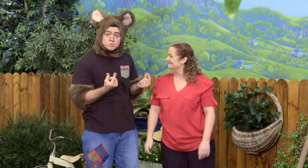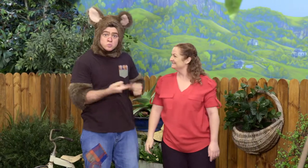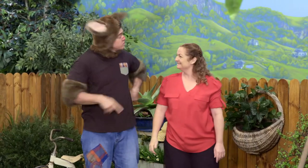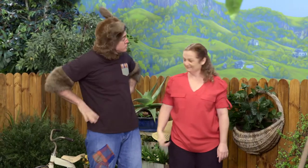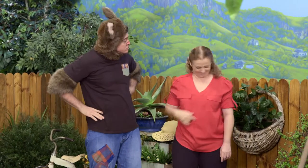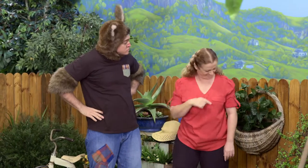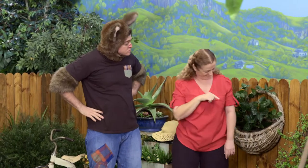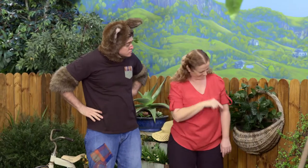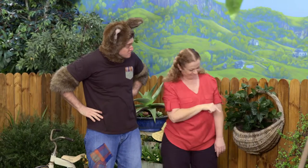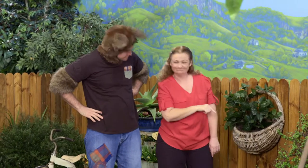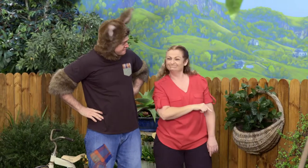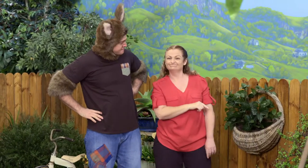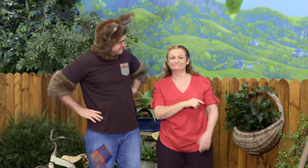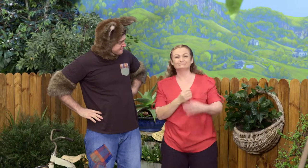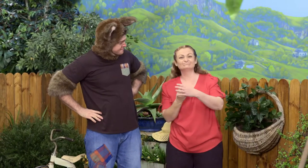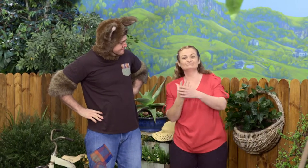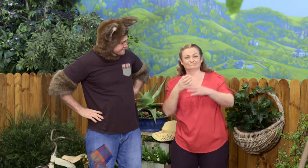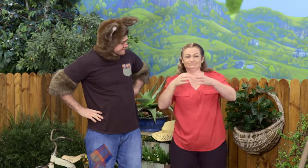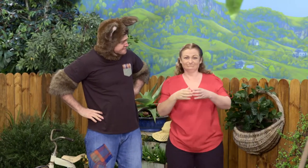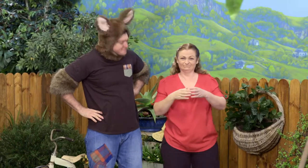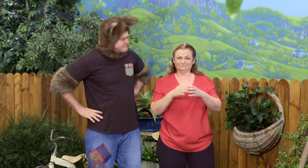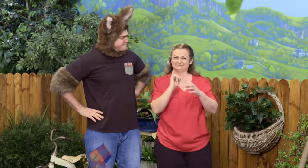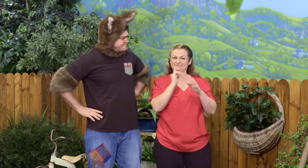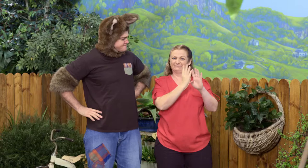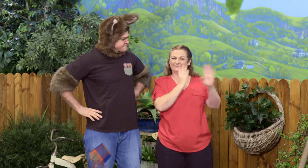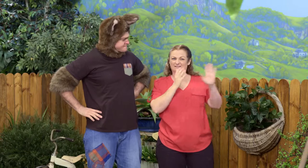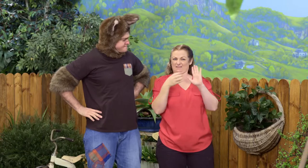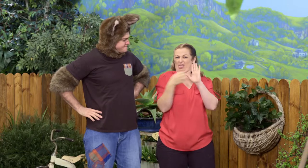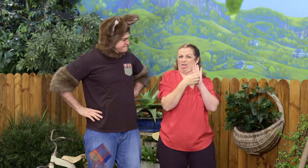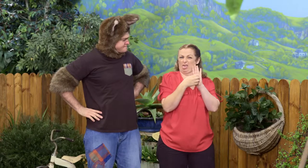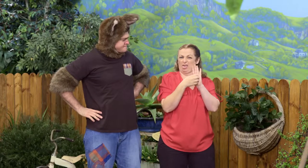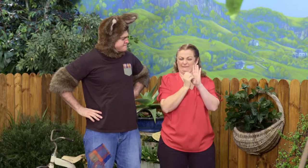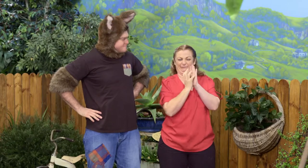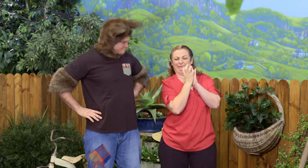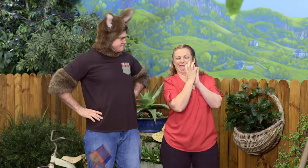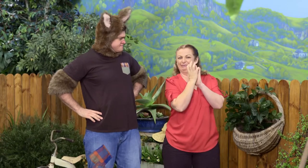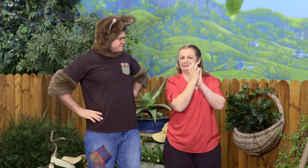What are you doing, Sally? I've got this plant in that pot. It's growing too close to the fence,